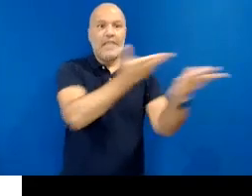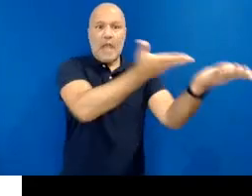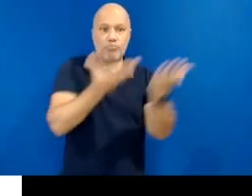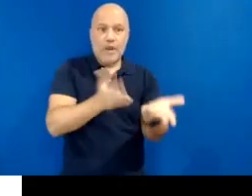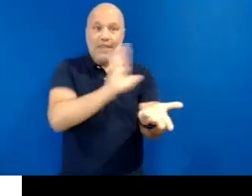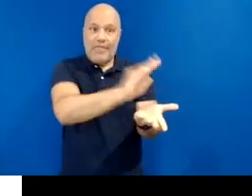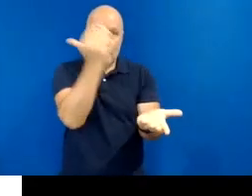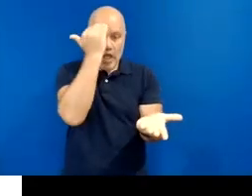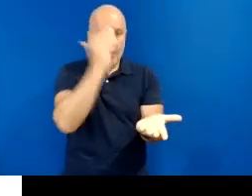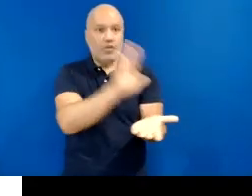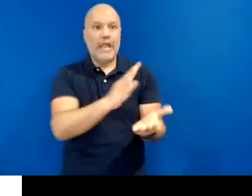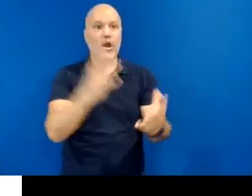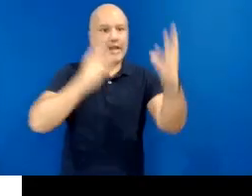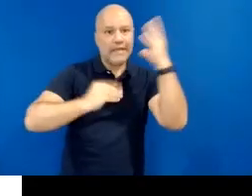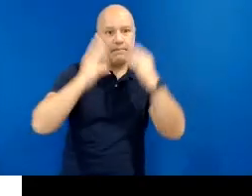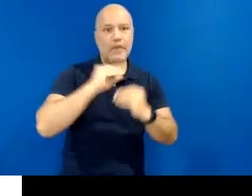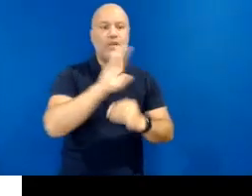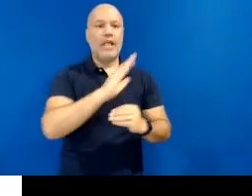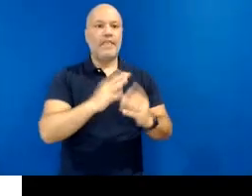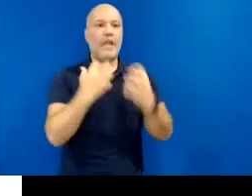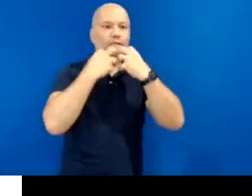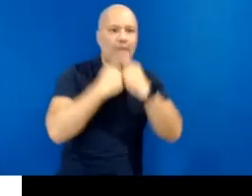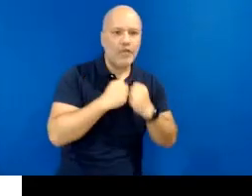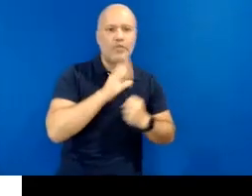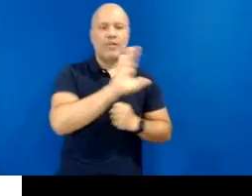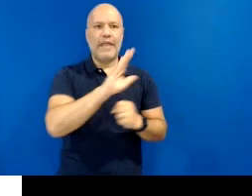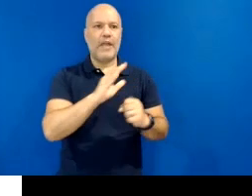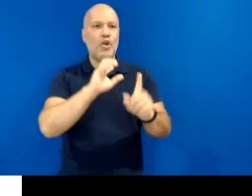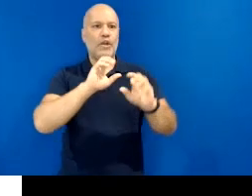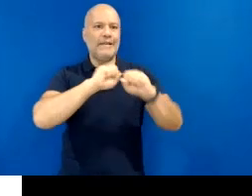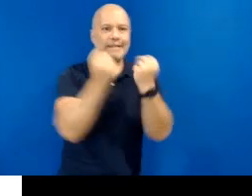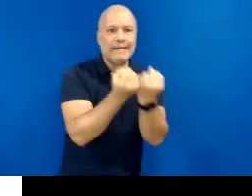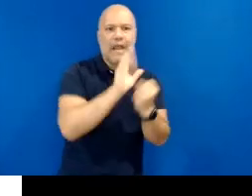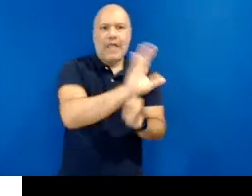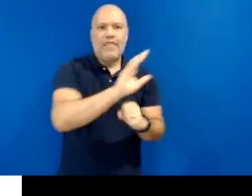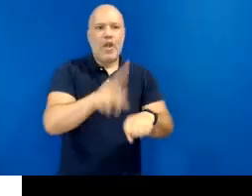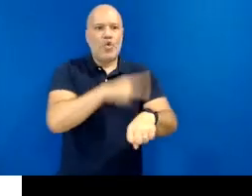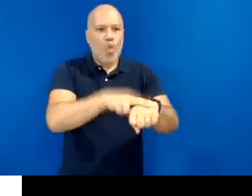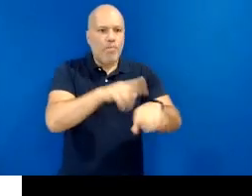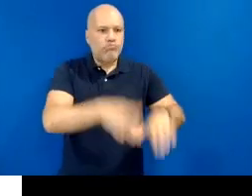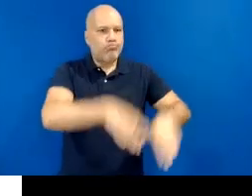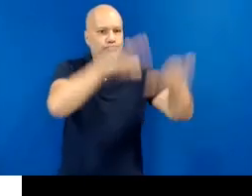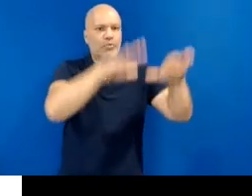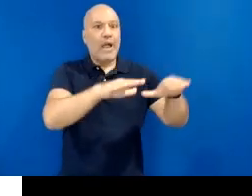their values, their societies, their norms, how they were raised. And then we bring this into the classroom,